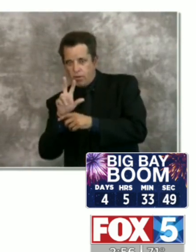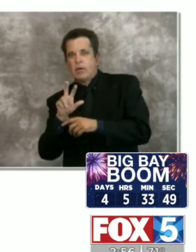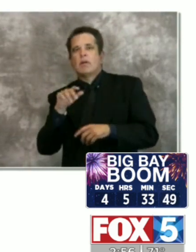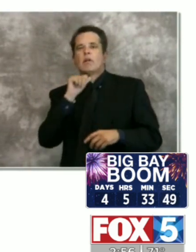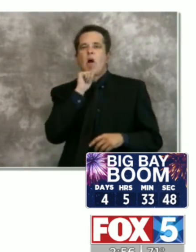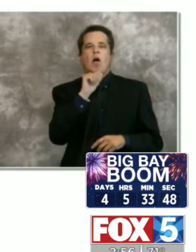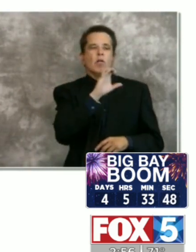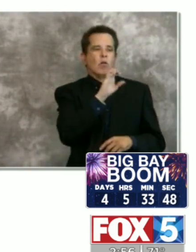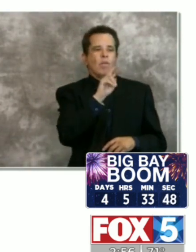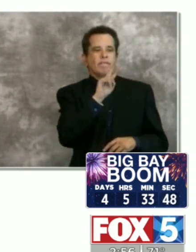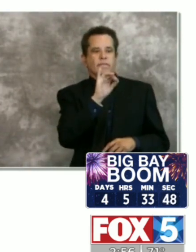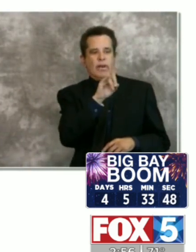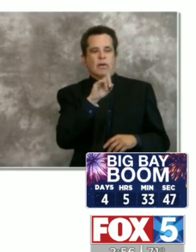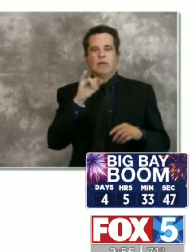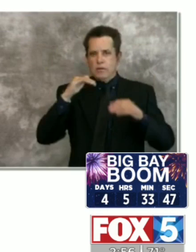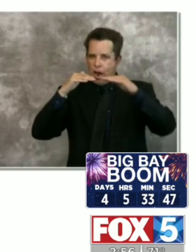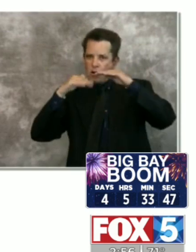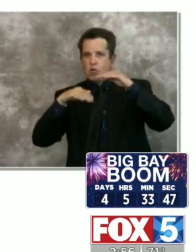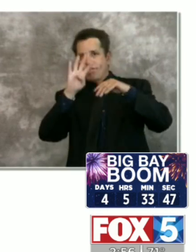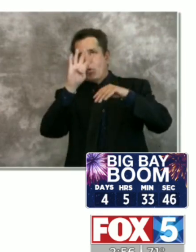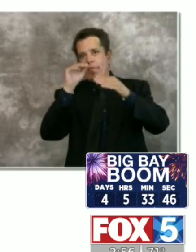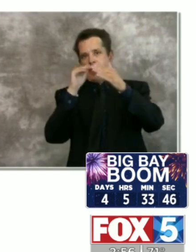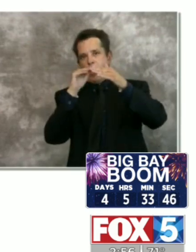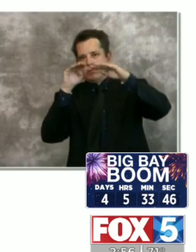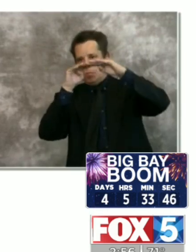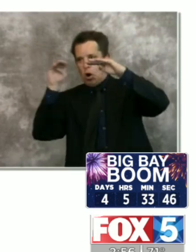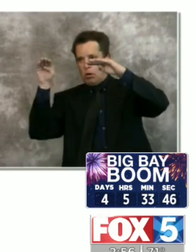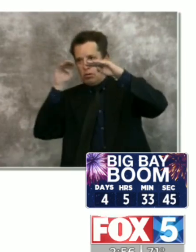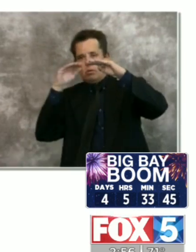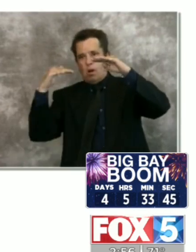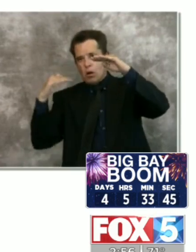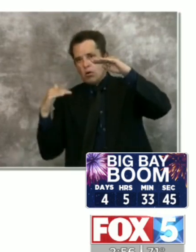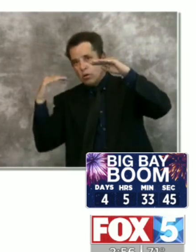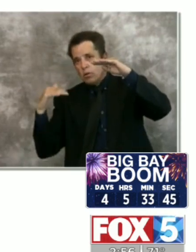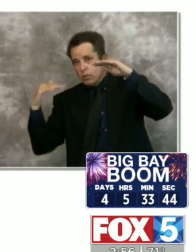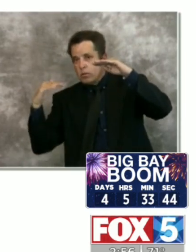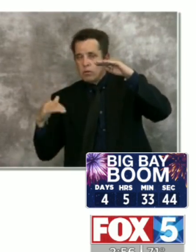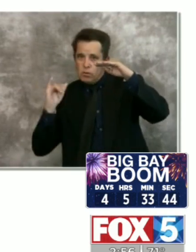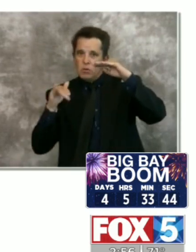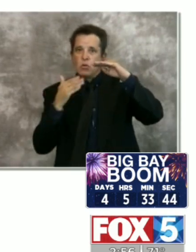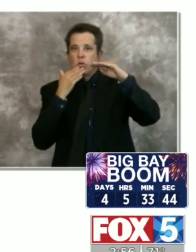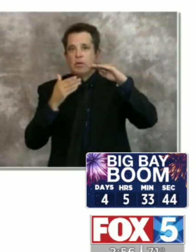SEE. NEXT YOU WILL SEE THE TOTAL HOSPITAL CENSUS BEFORE 93 OF COVID RIGHT THERE ALL WITH THE NON COVID WHICH WHICH